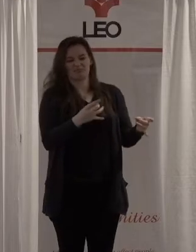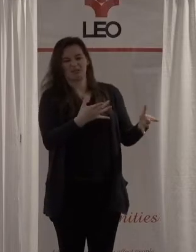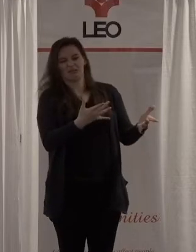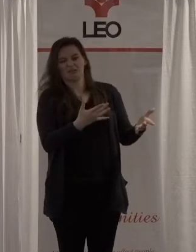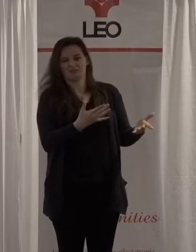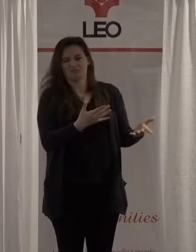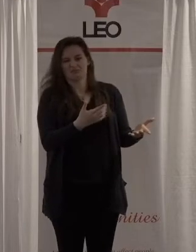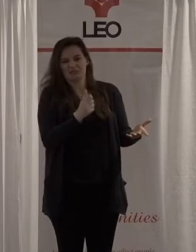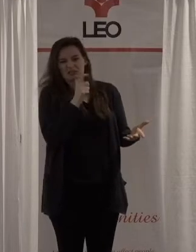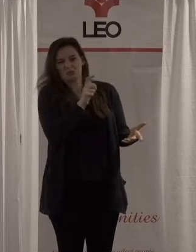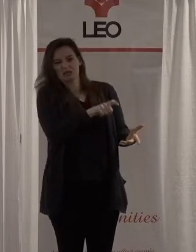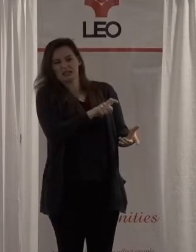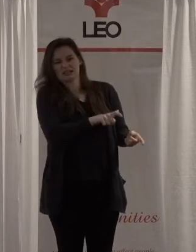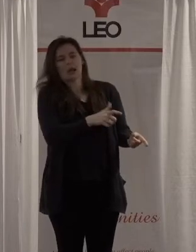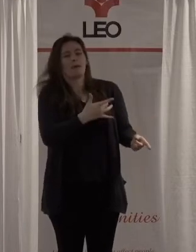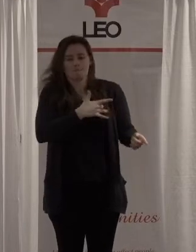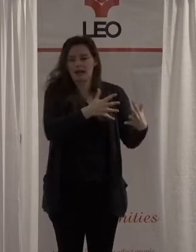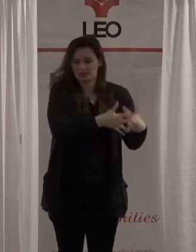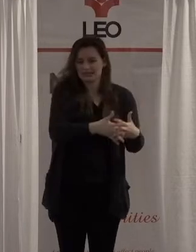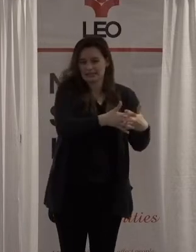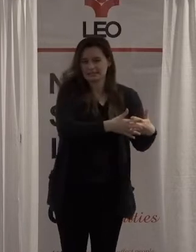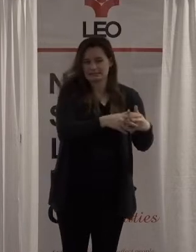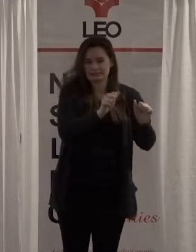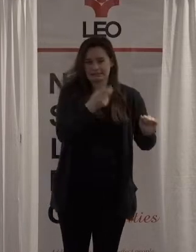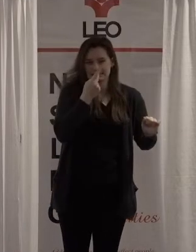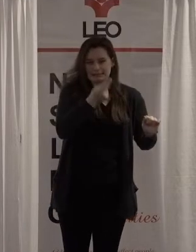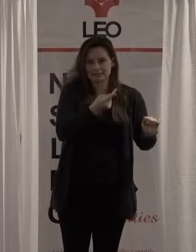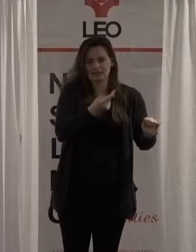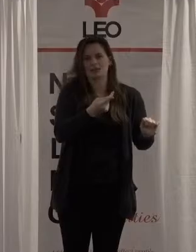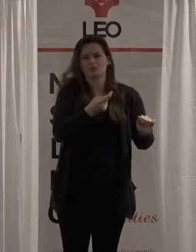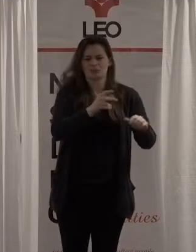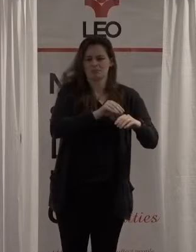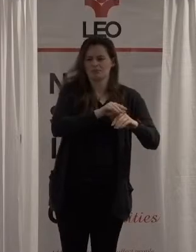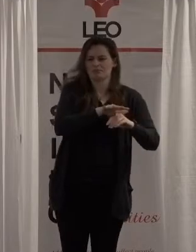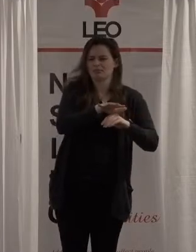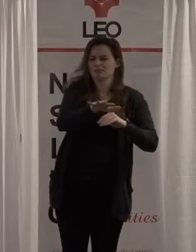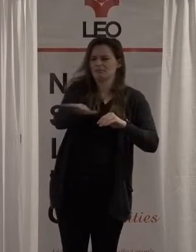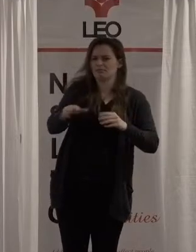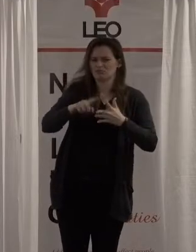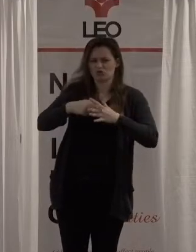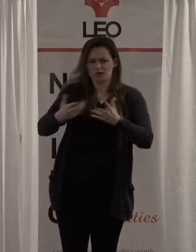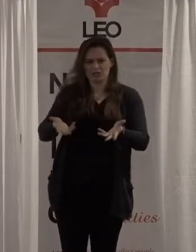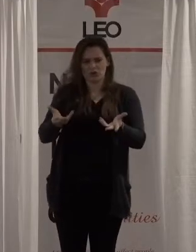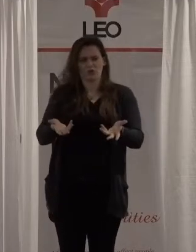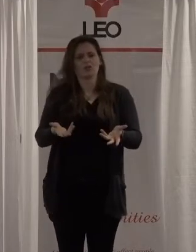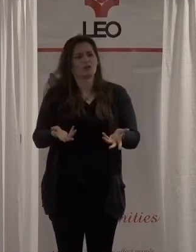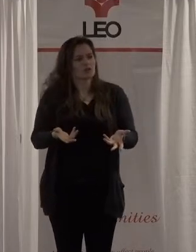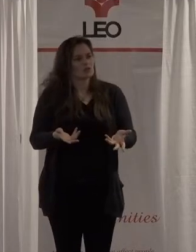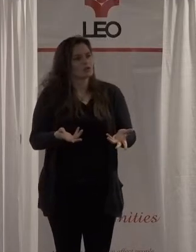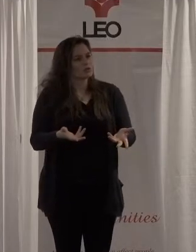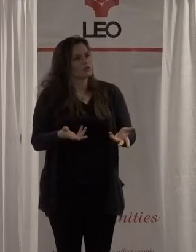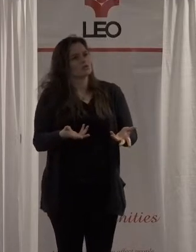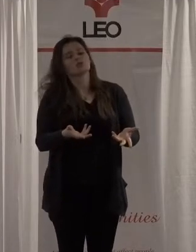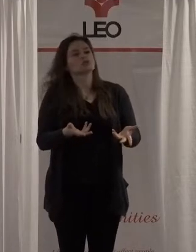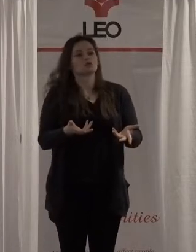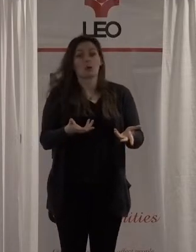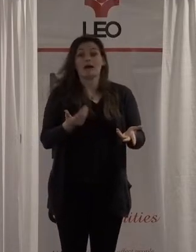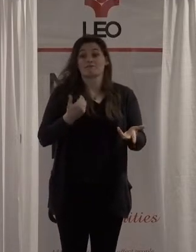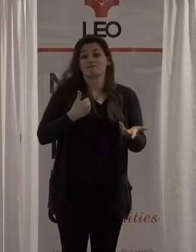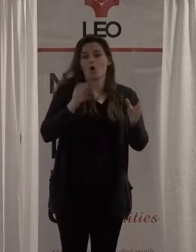IN CORPORATE CULTURE AND THROUGHOUT. SO THAT'S WHY WE NEED INSTITUTIONS LIKE OUR OFFICE OF EQUITY AND ANTI-RACISM INITIATIVES